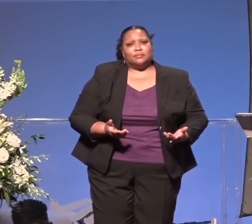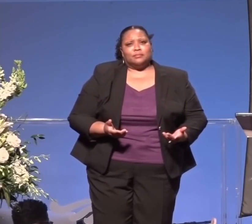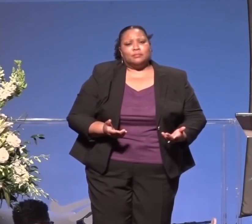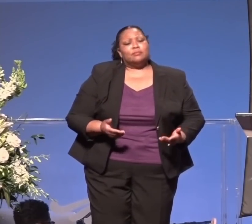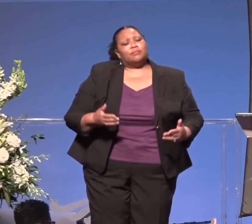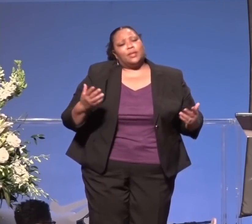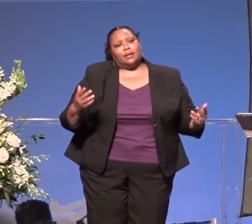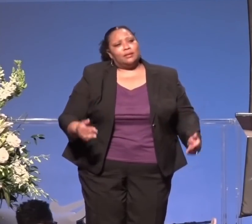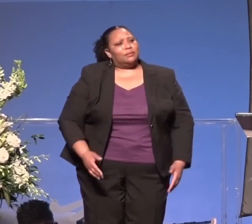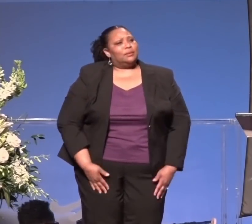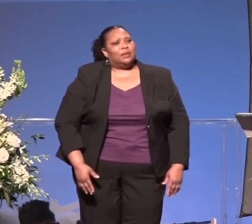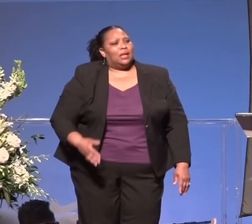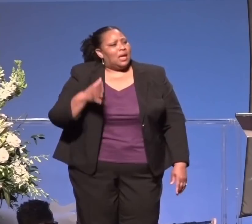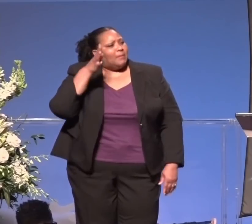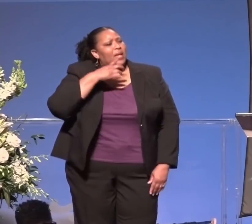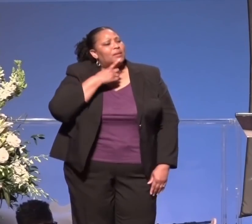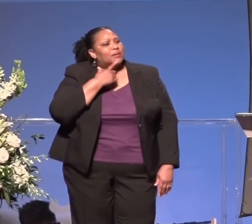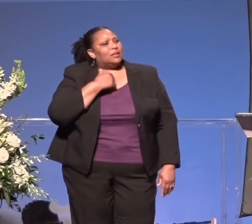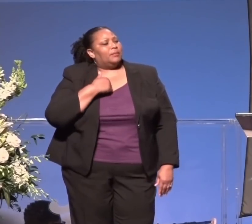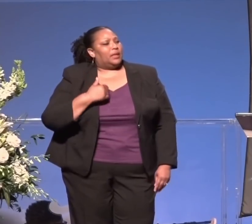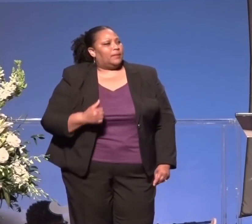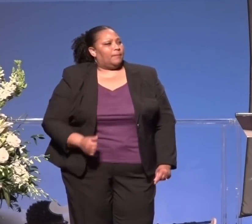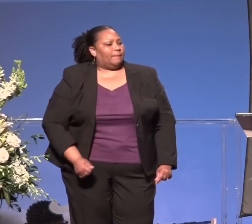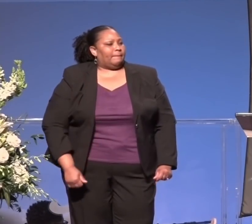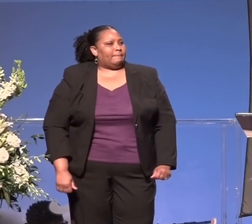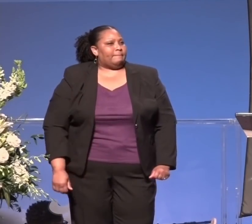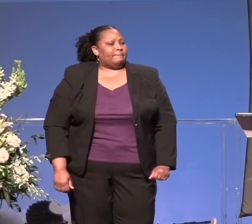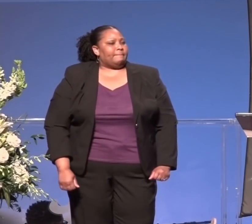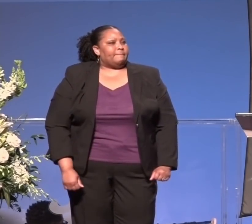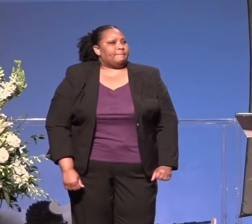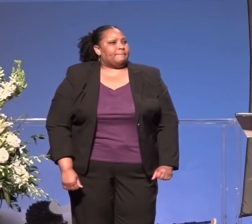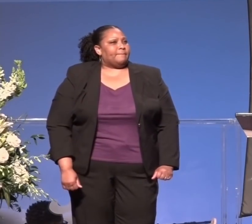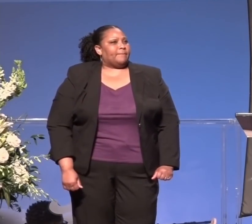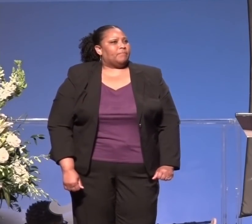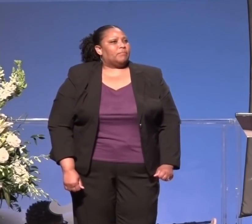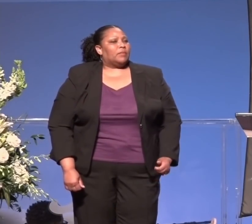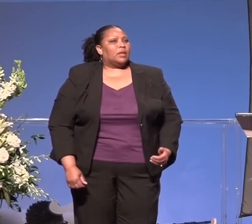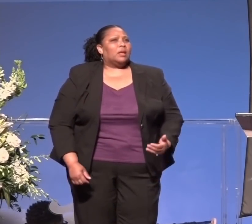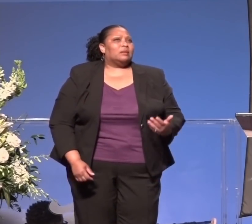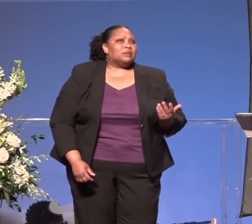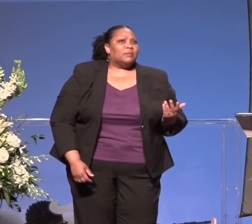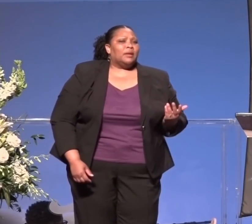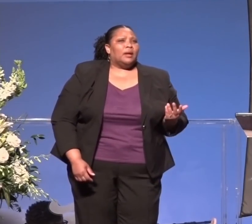SOMEBODY DOWN EIGHT MINUTES AND 46 SECONDS. 46 SECONDS.